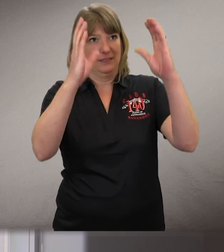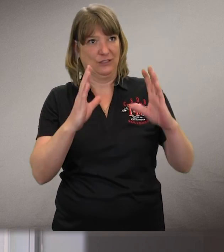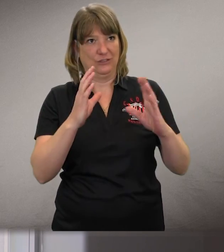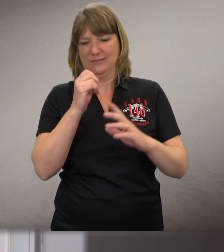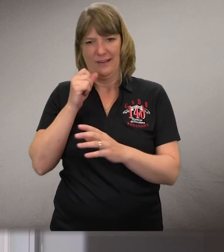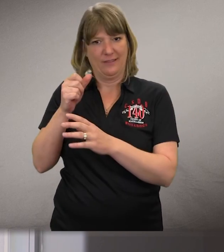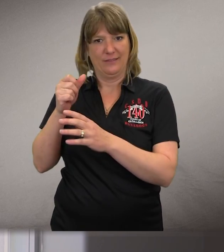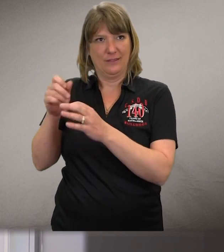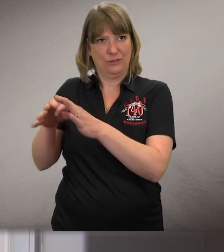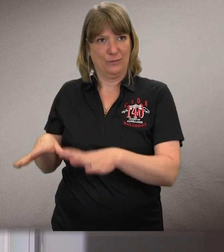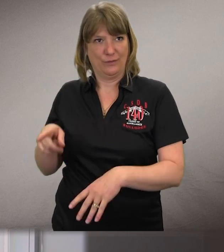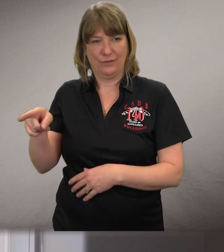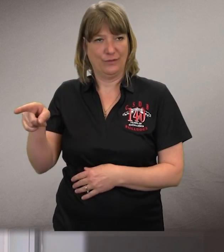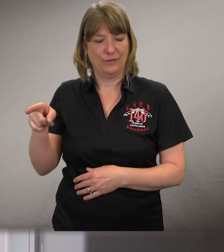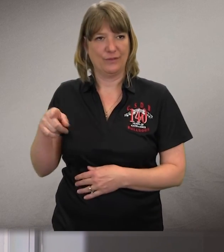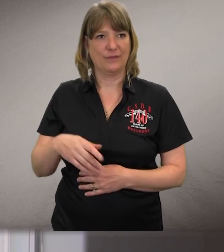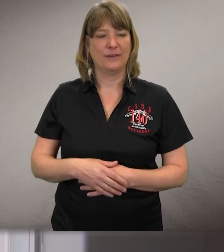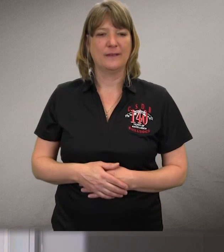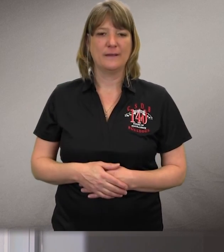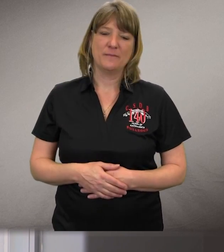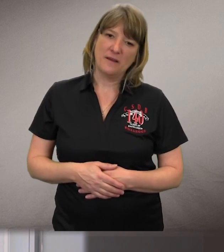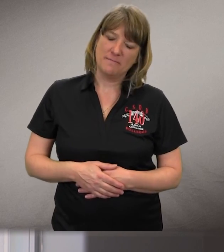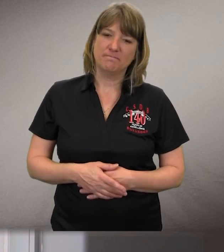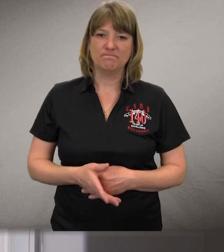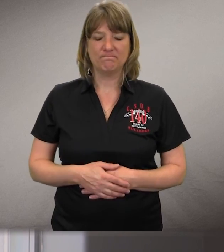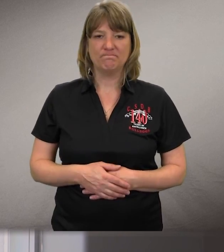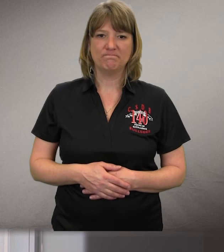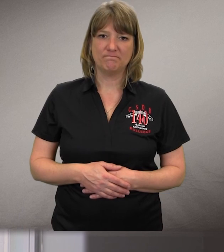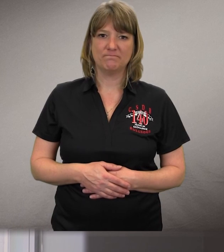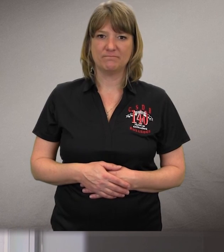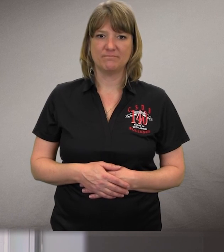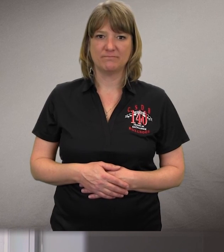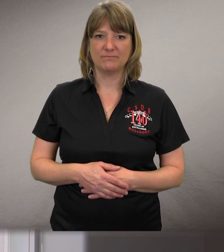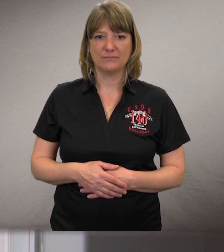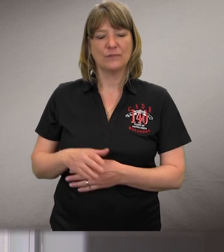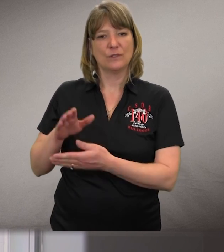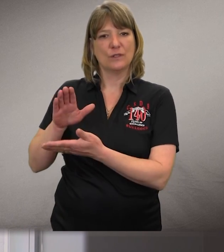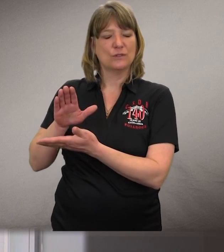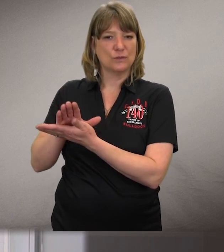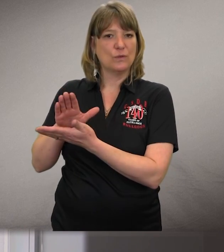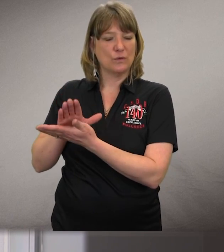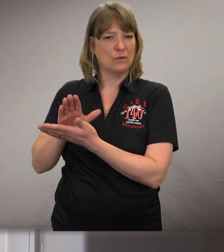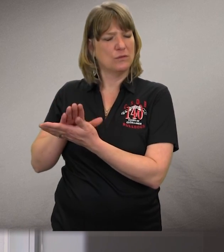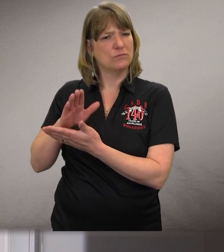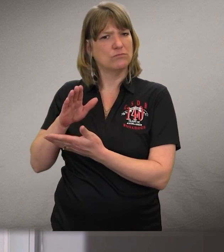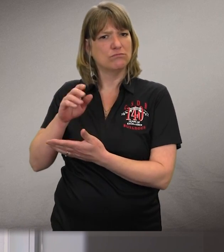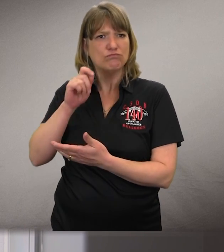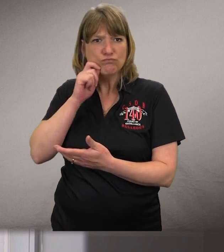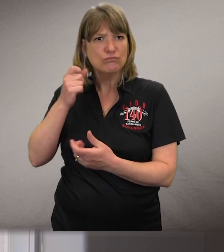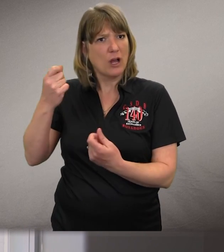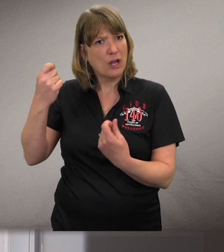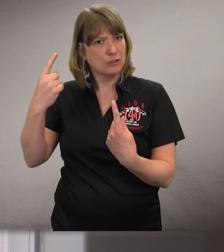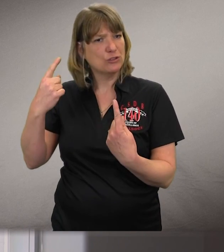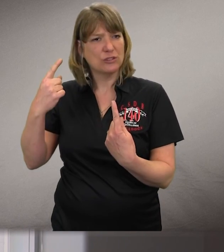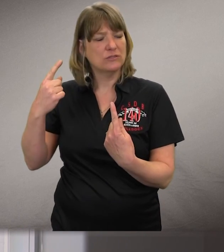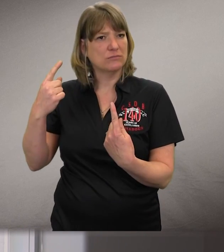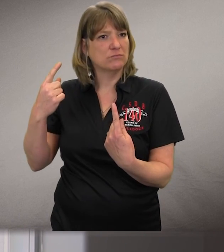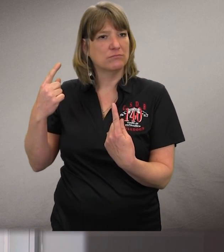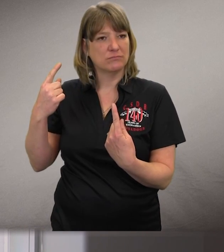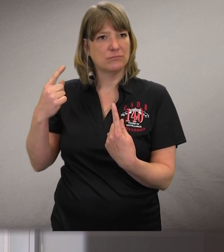paid attention to the teacher and not the interpreter. But the school knew I understood everything,